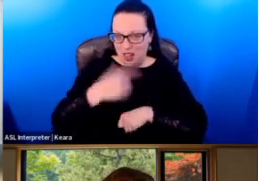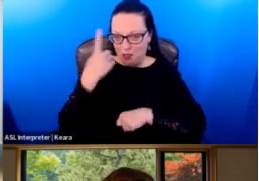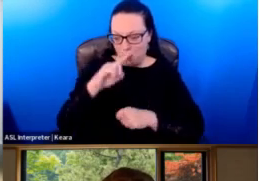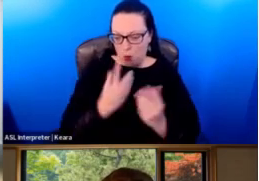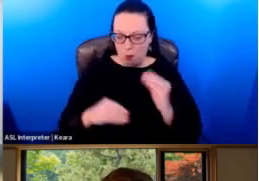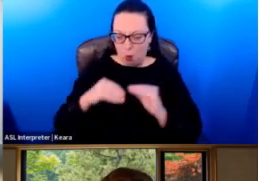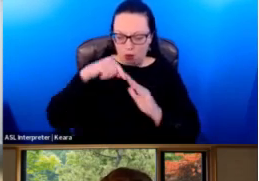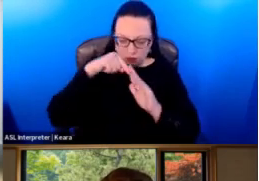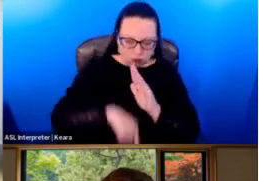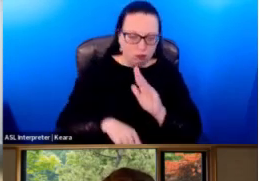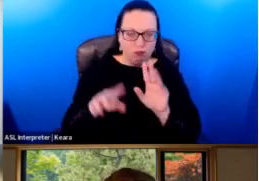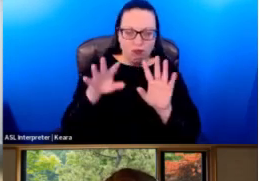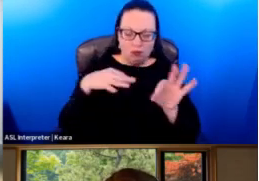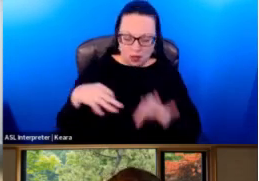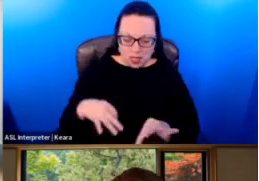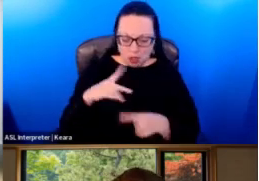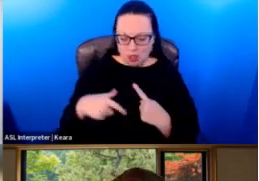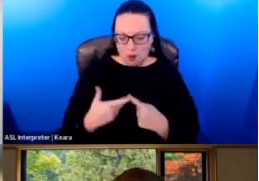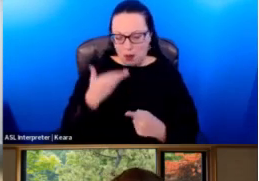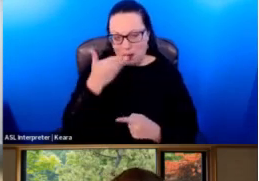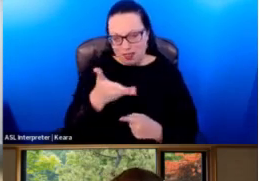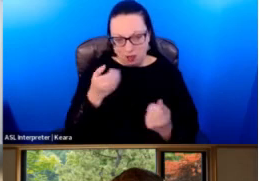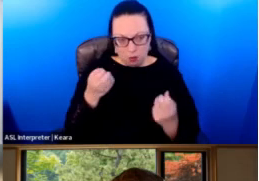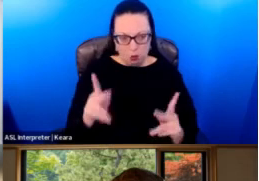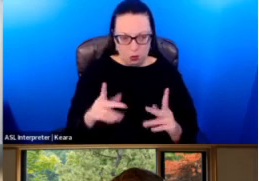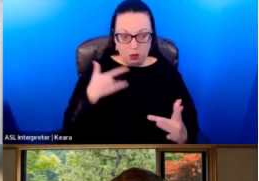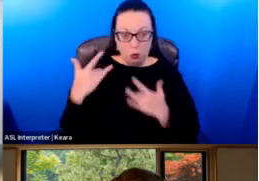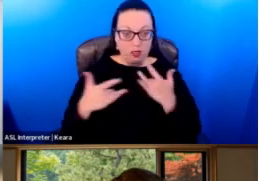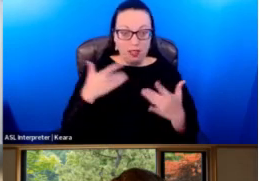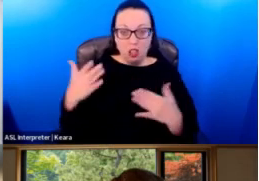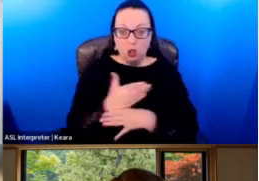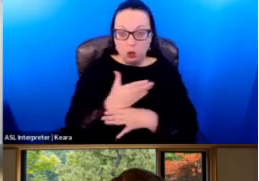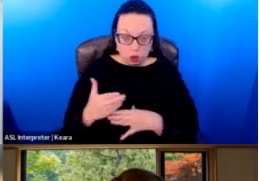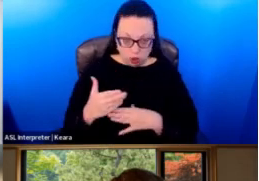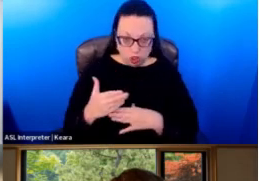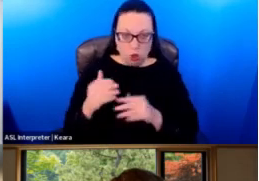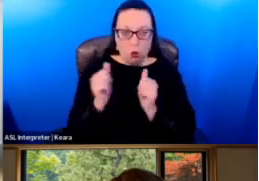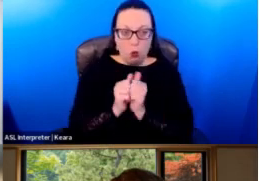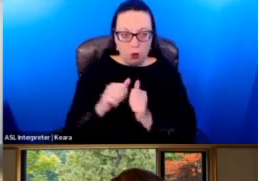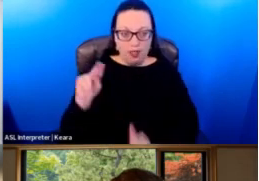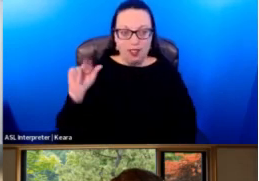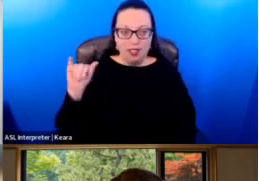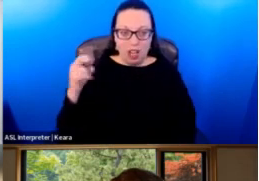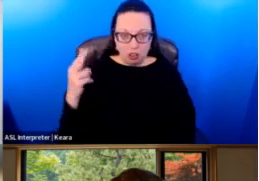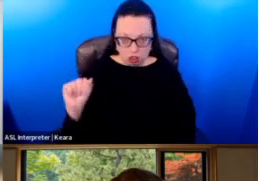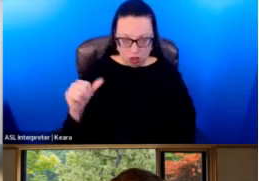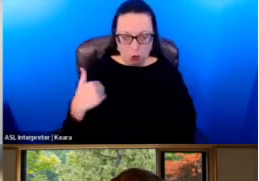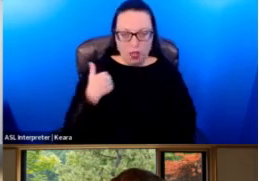opportunity. So we are very excited to share in conjunction with NASHIA that we have an upcoming RISE e-learning